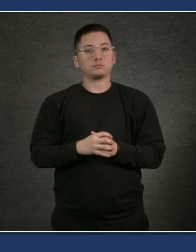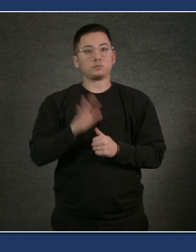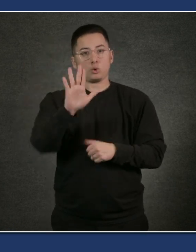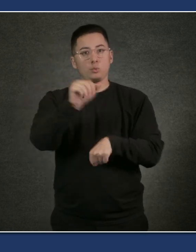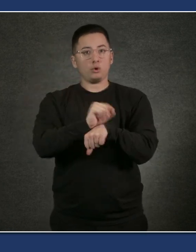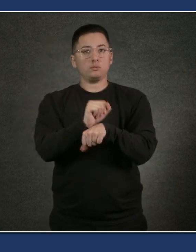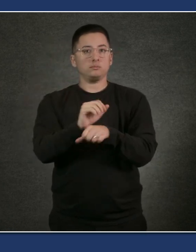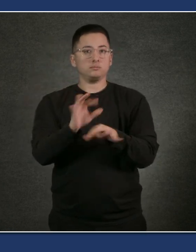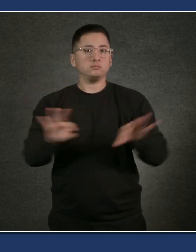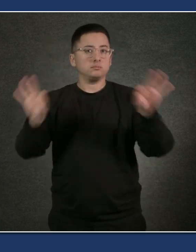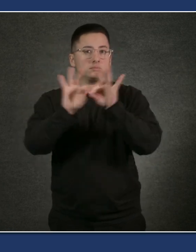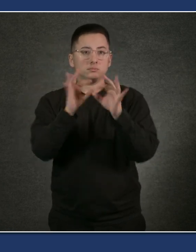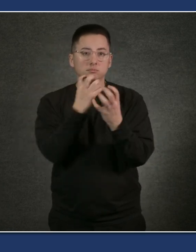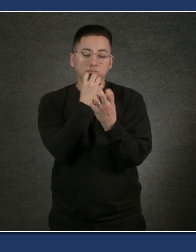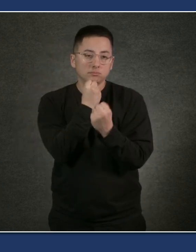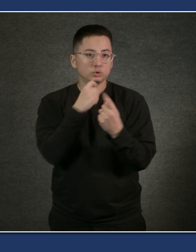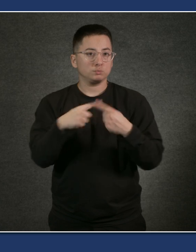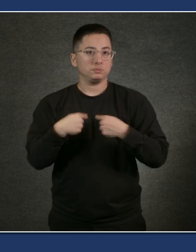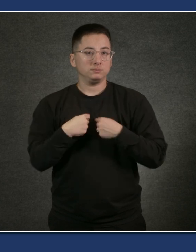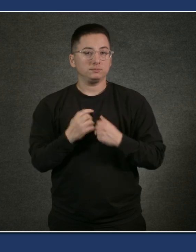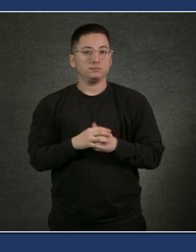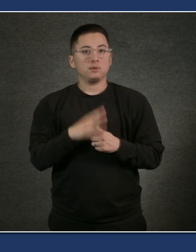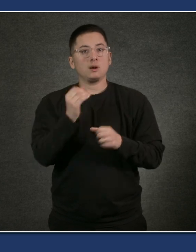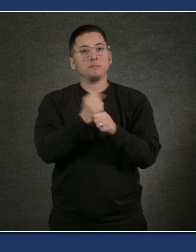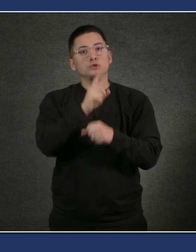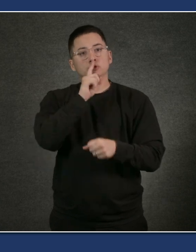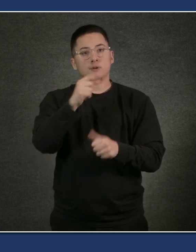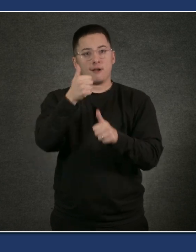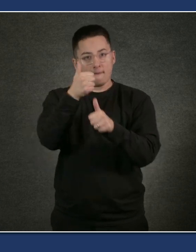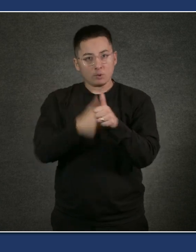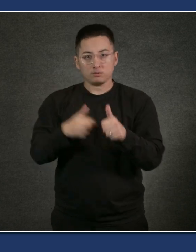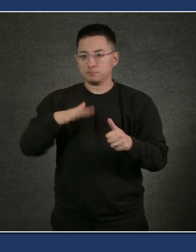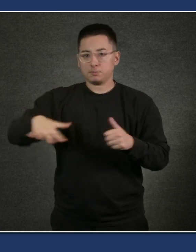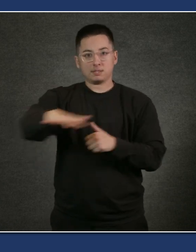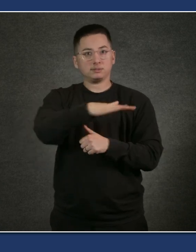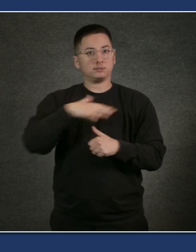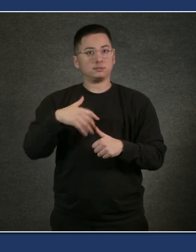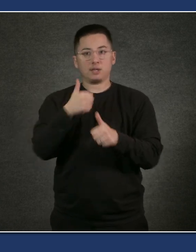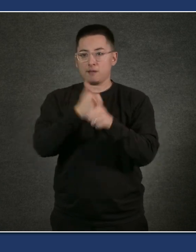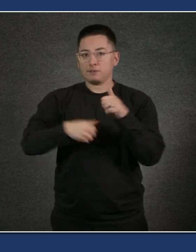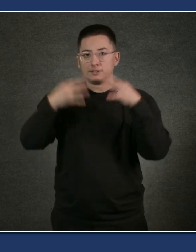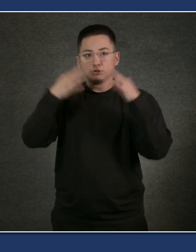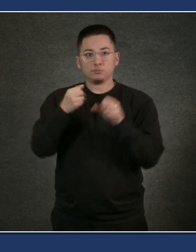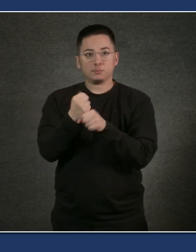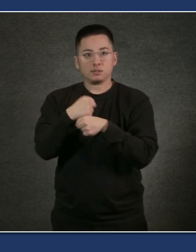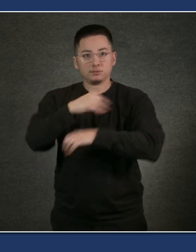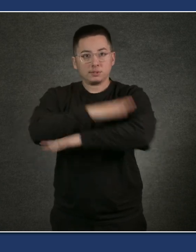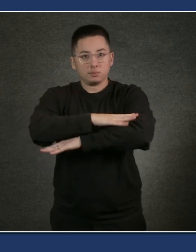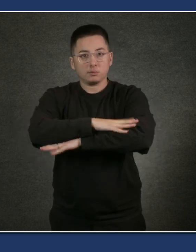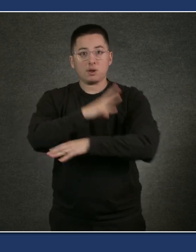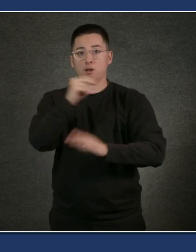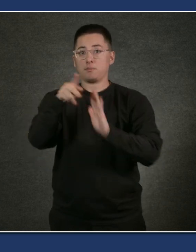And let's make sure that every space, every decision-making table, every policy discussion about us is led by us.